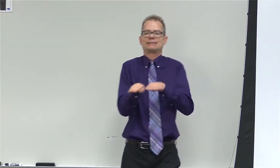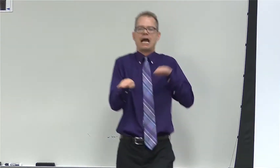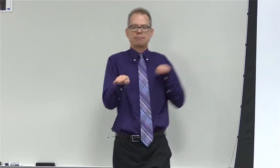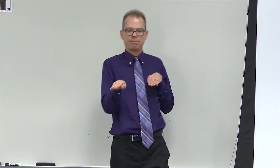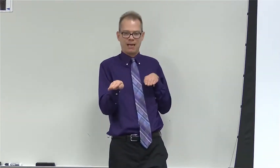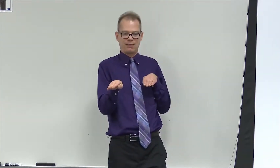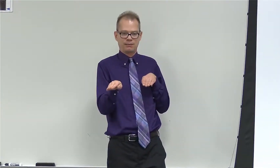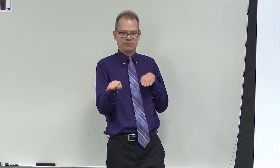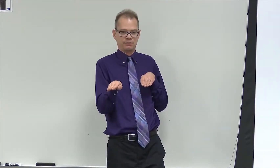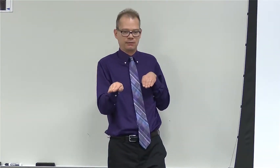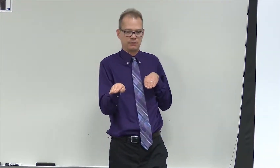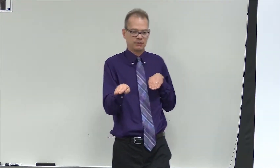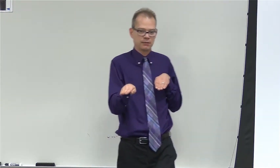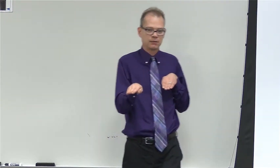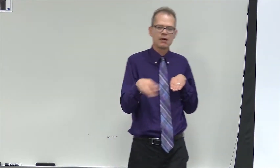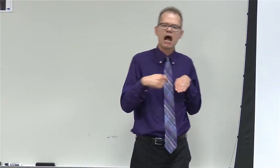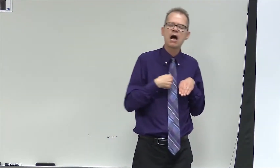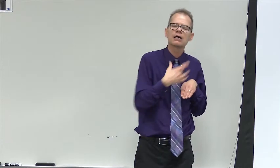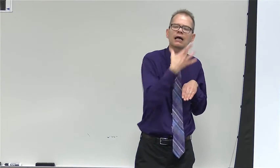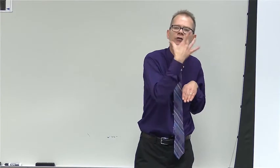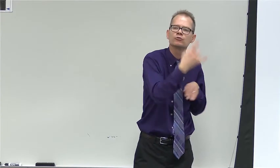I decided maybe I should take a step back